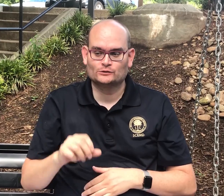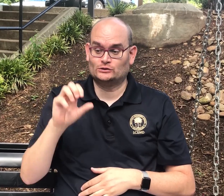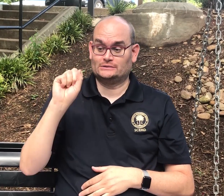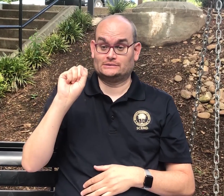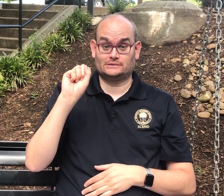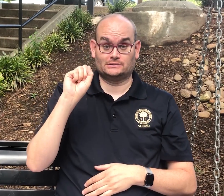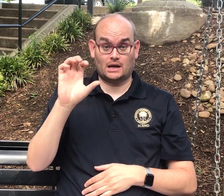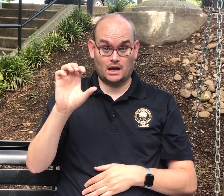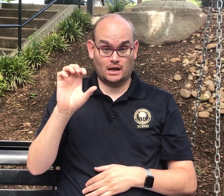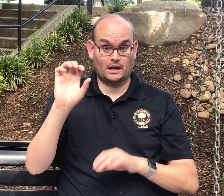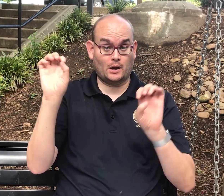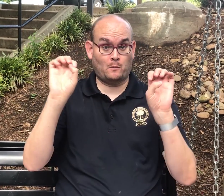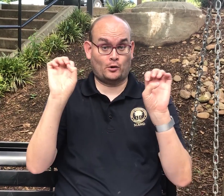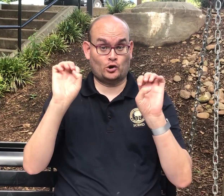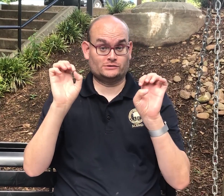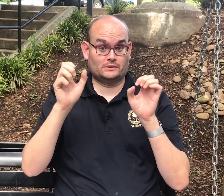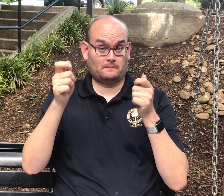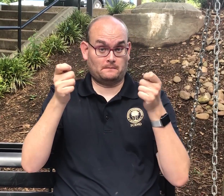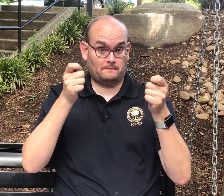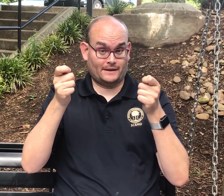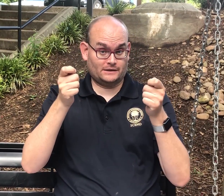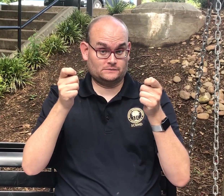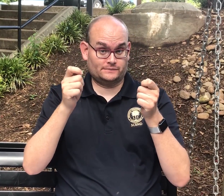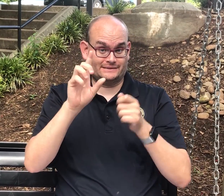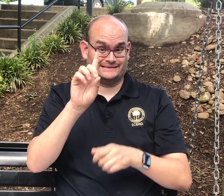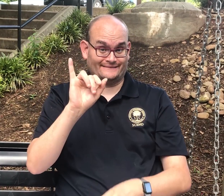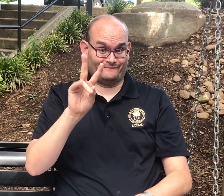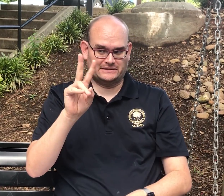THE SOUTH CAROLINA EMERGENCY MANAGEMENT DIVISION (SCEMD)